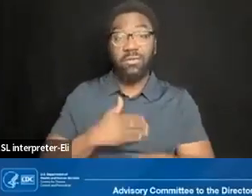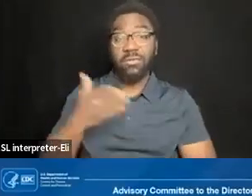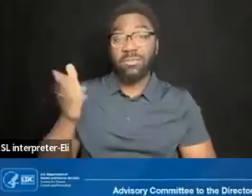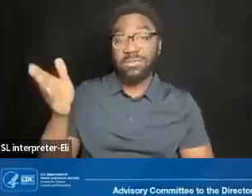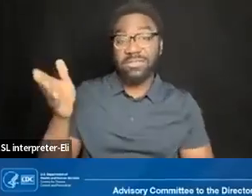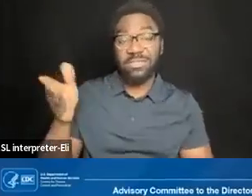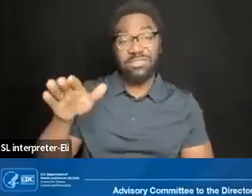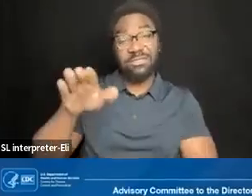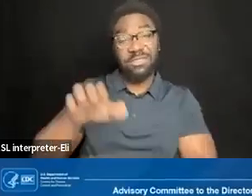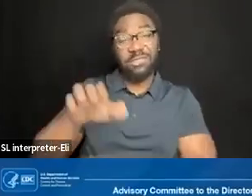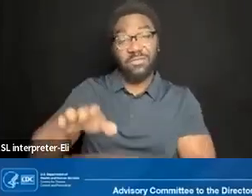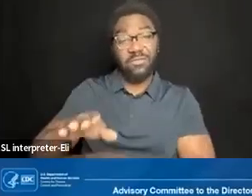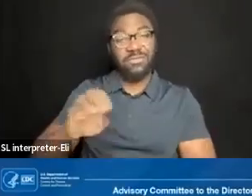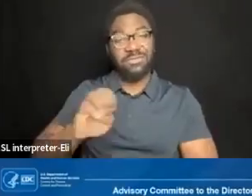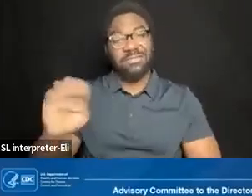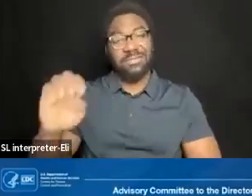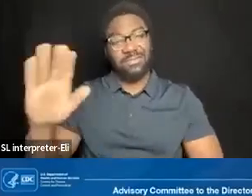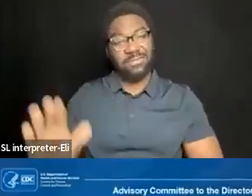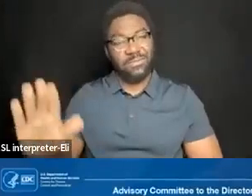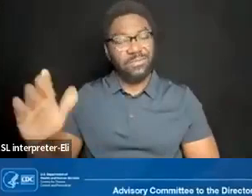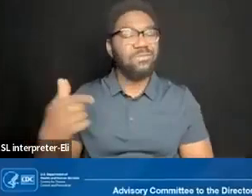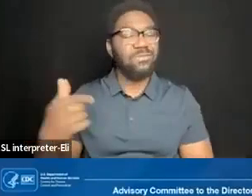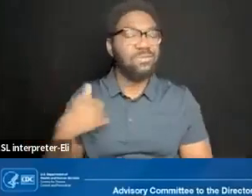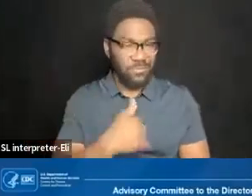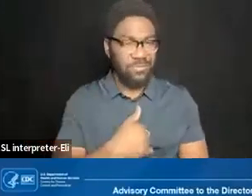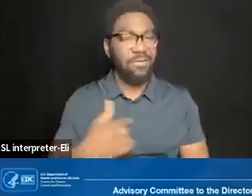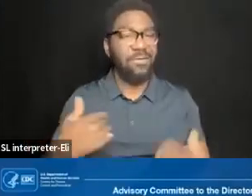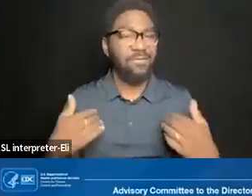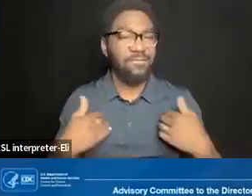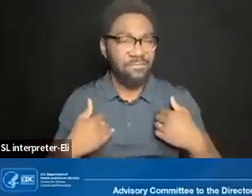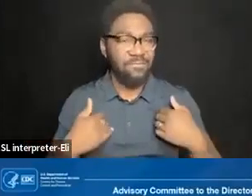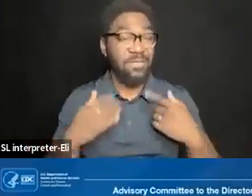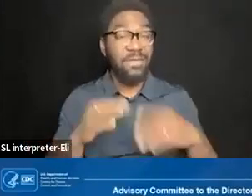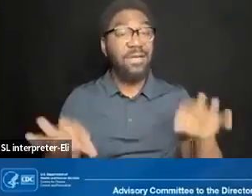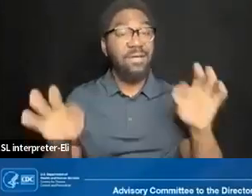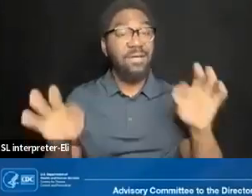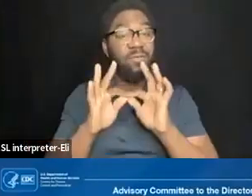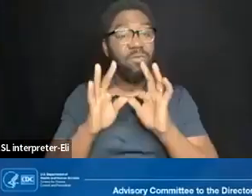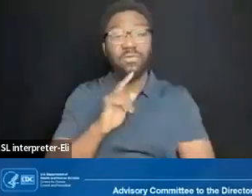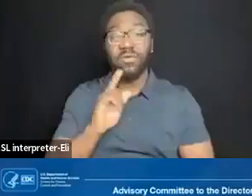in the afternoon on the East Coast will be an important report on COVID laboratory testing